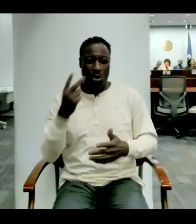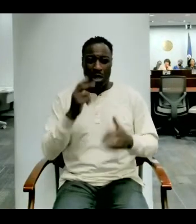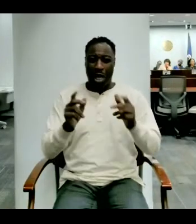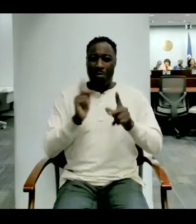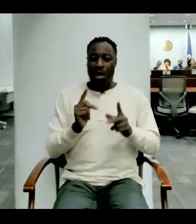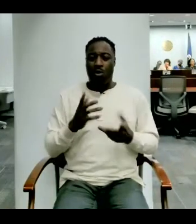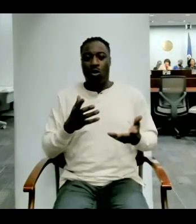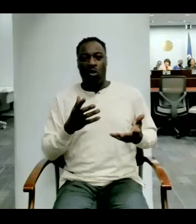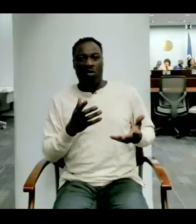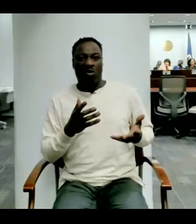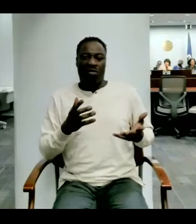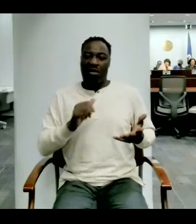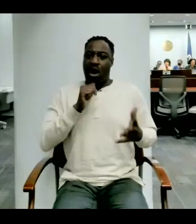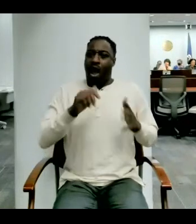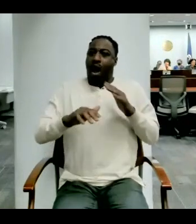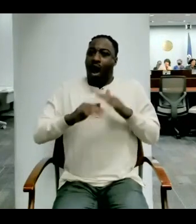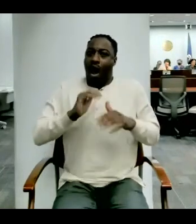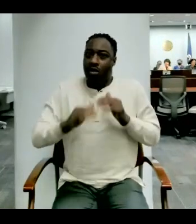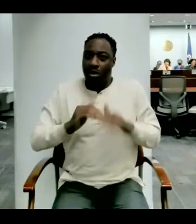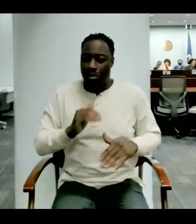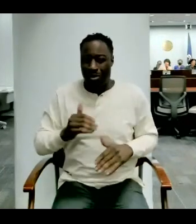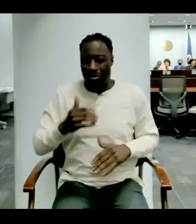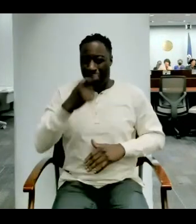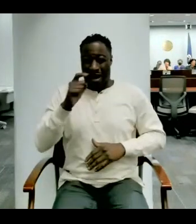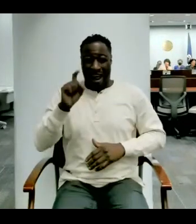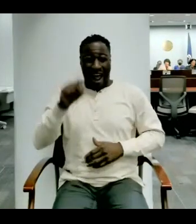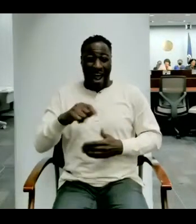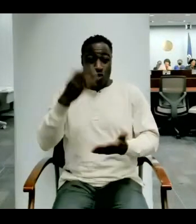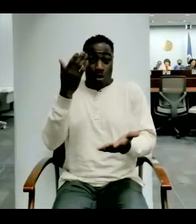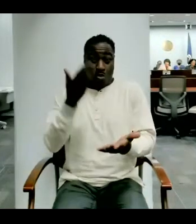to that about having to prove if you are really religious or not.